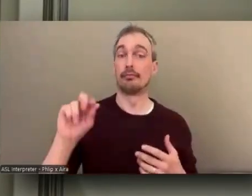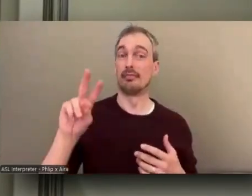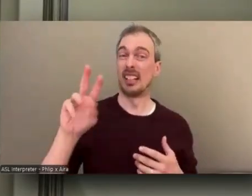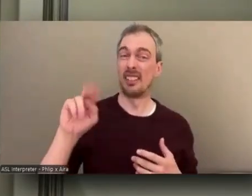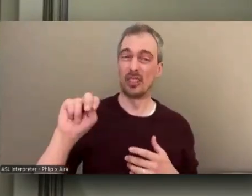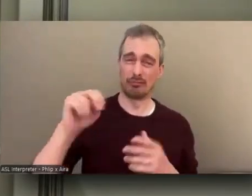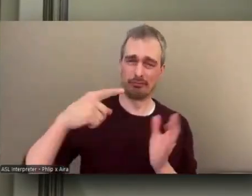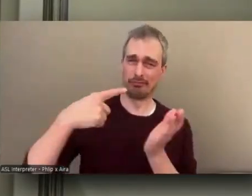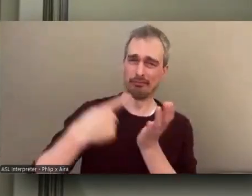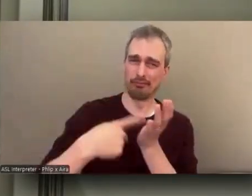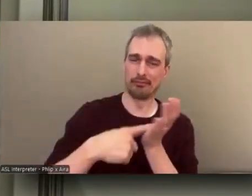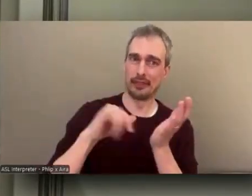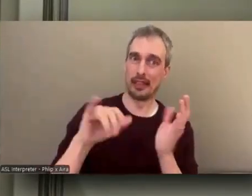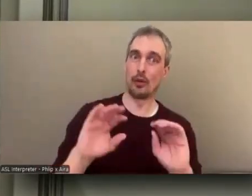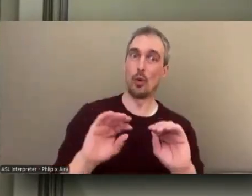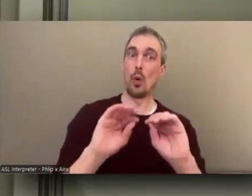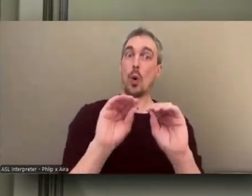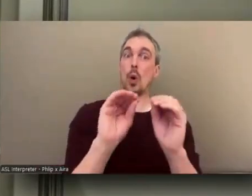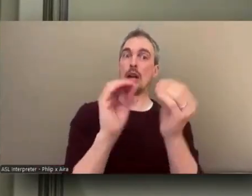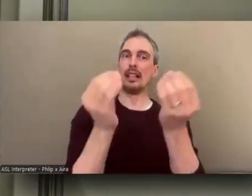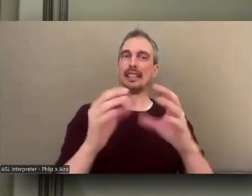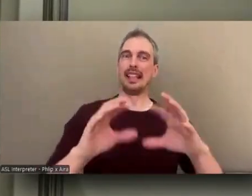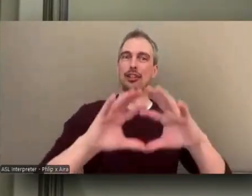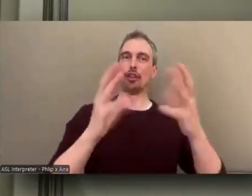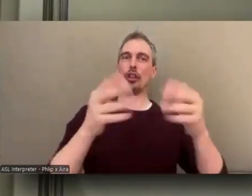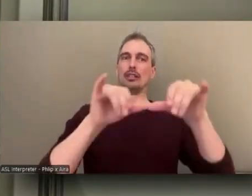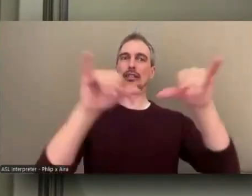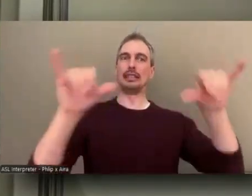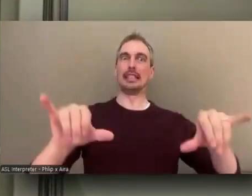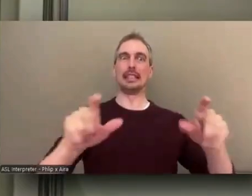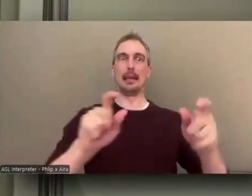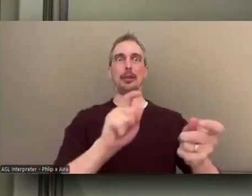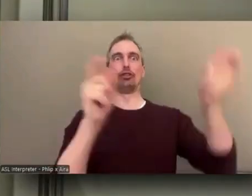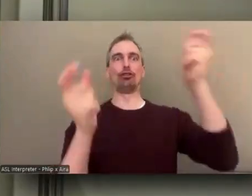And the interesting thing about... The book is great. I just started reading it.